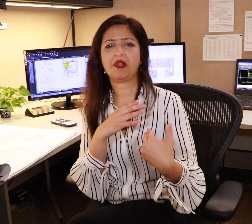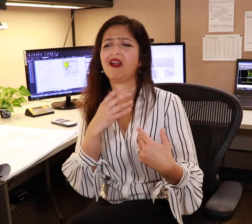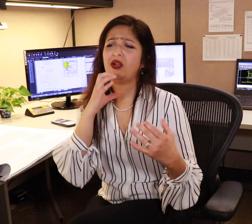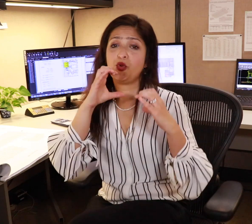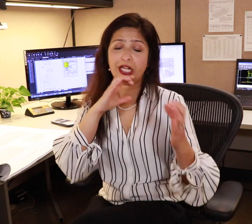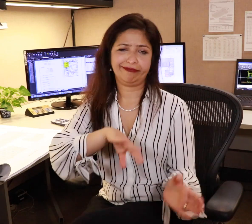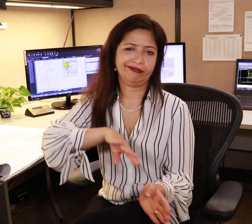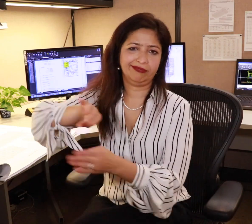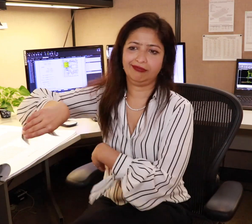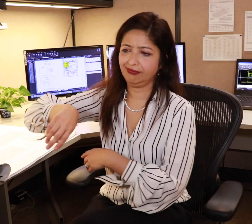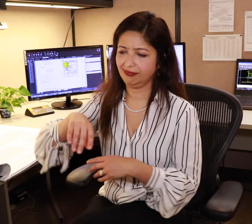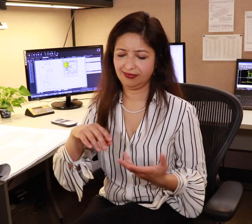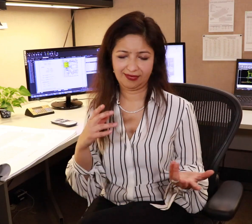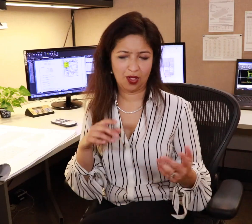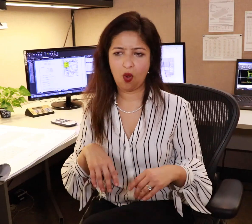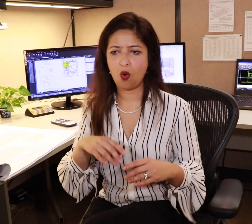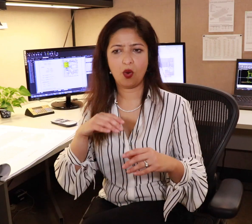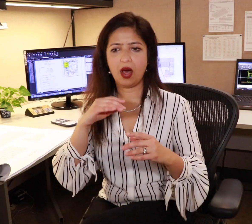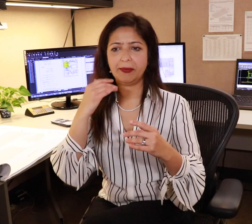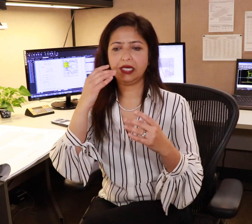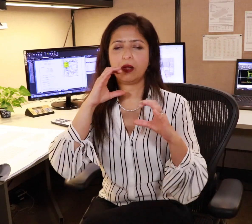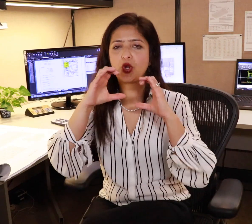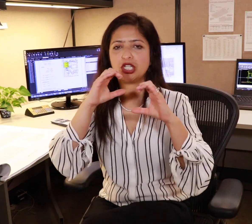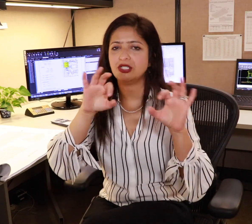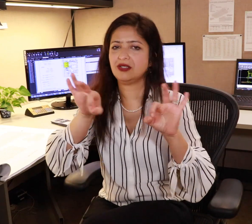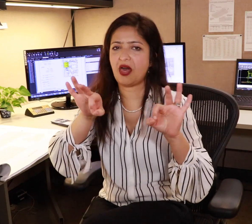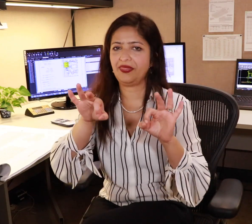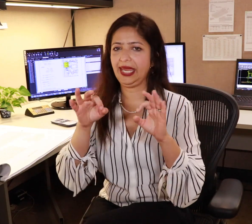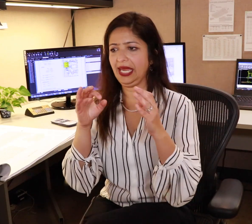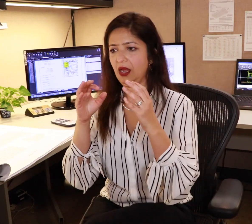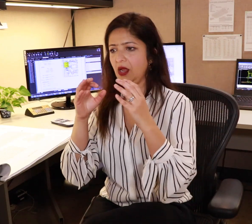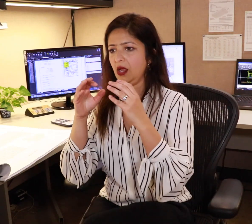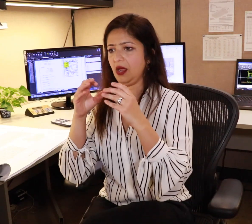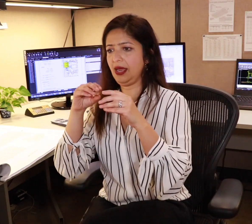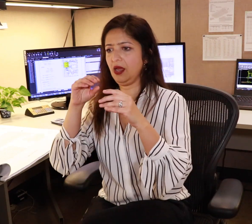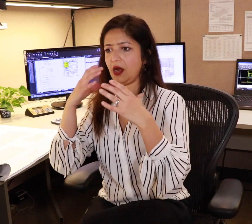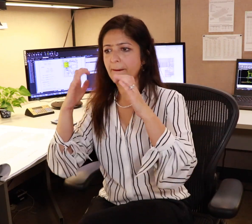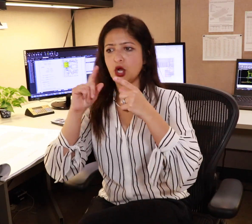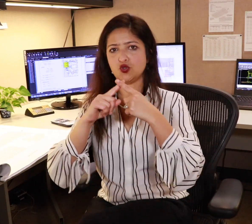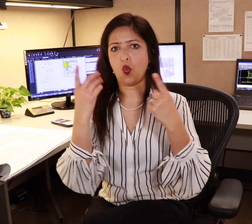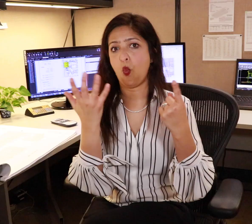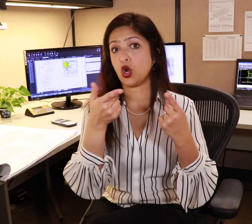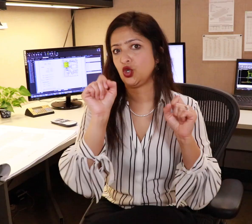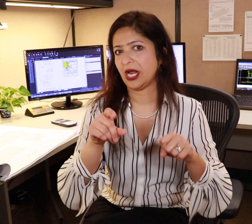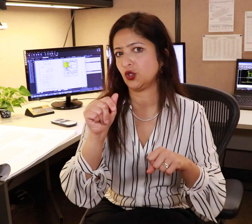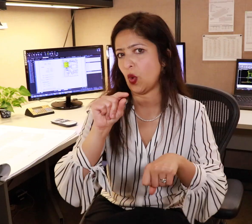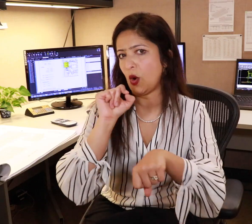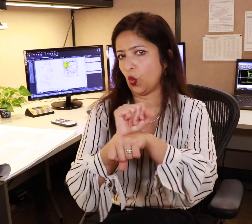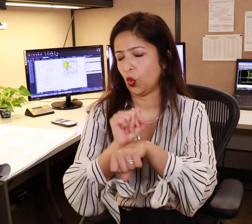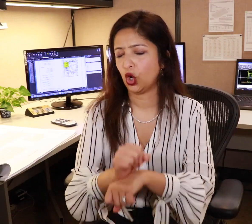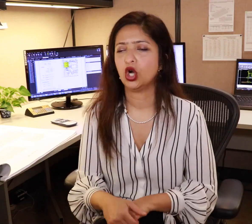Communication isn’t as important as what you can do at work.